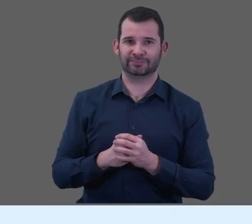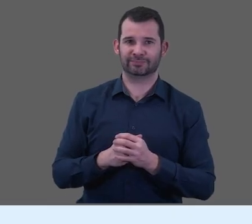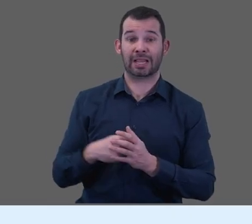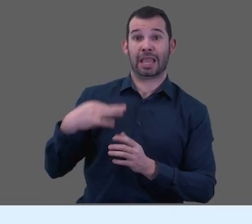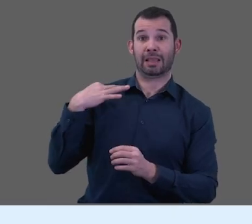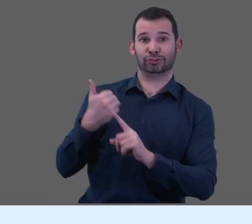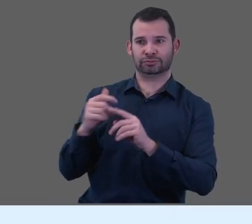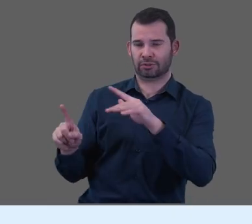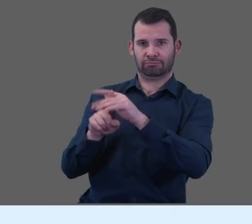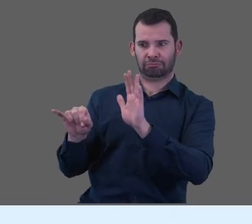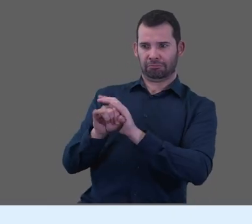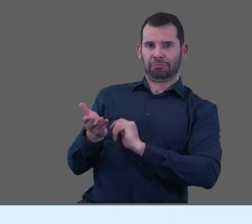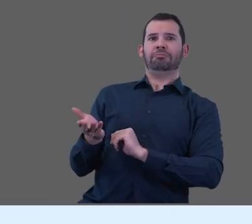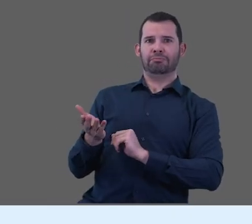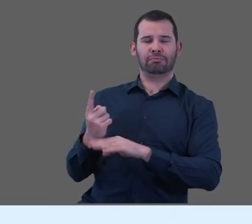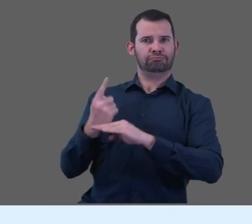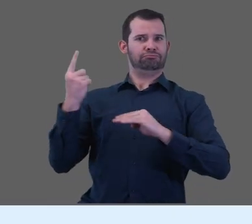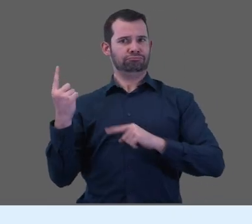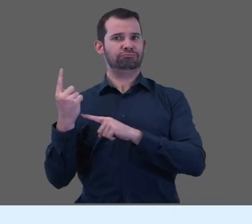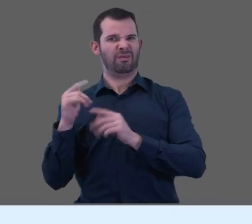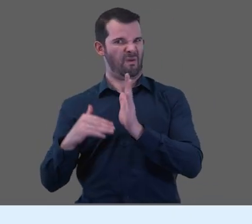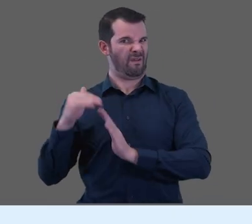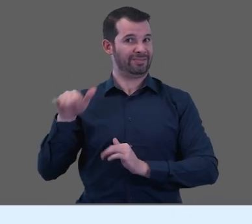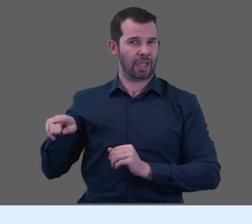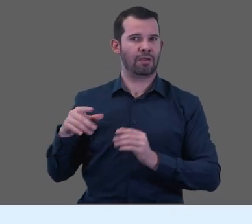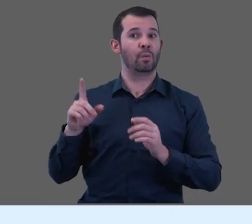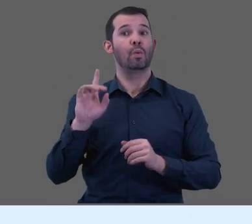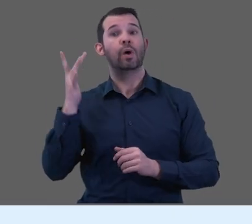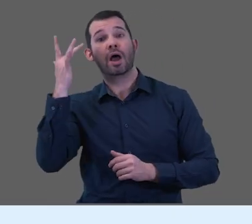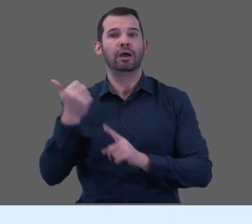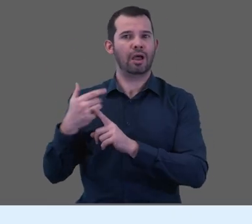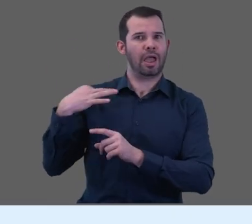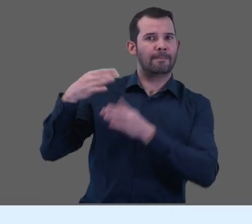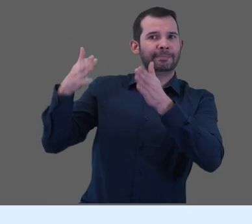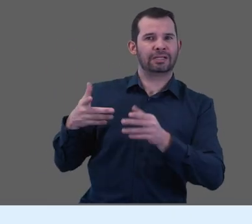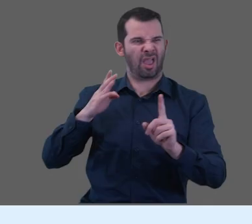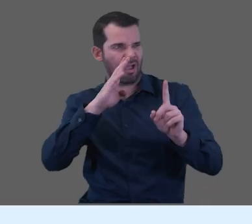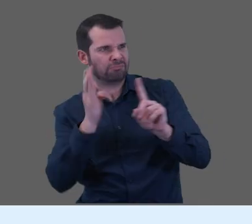Applications that stand out are often the ones where the applicant convincingly